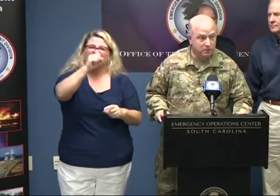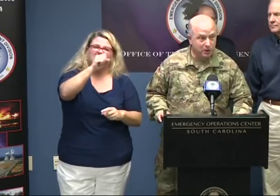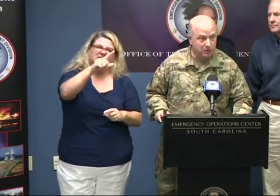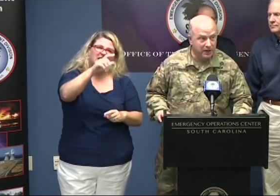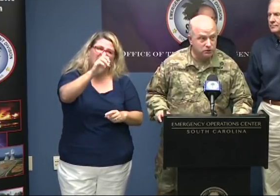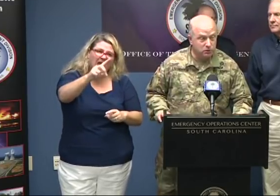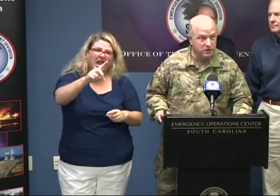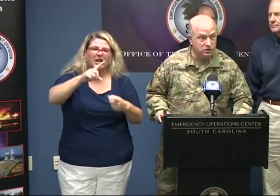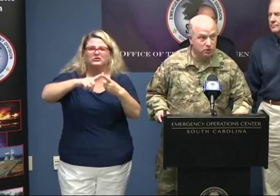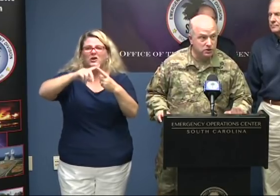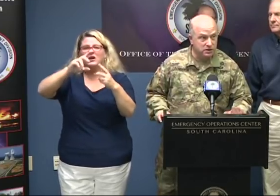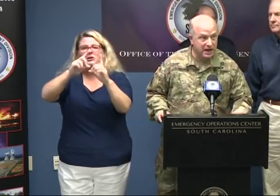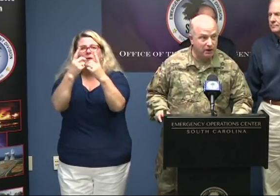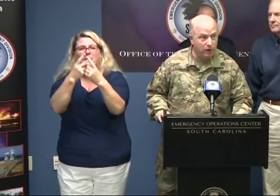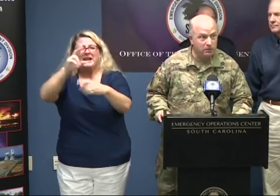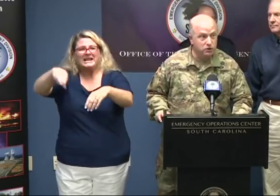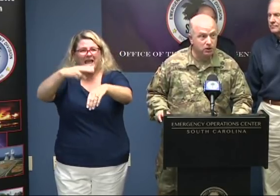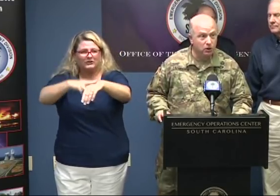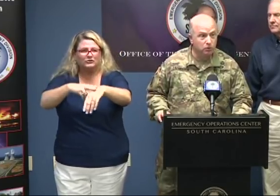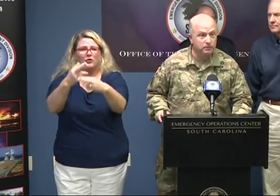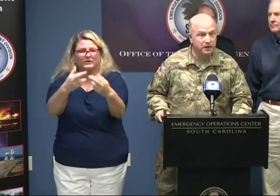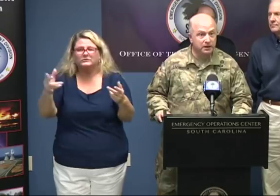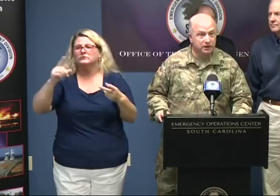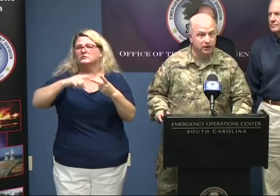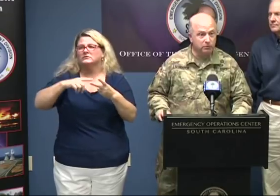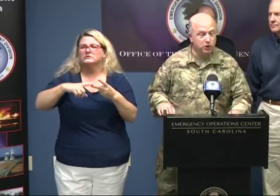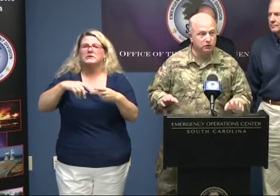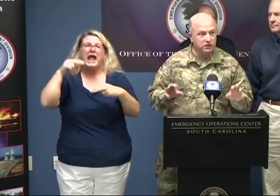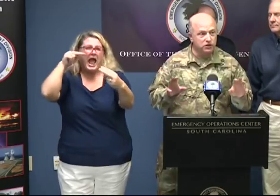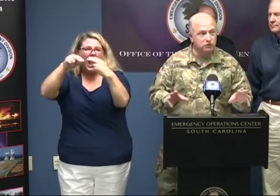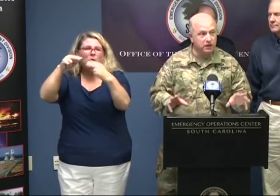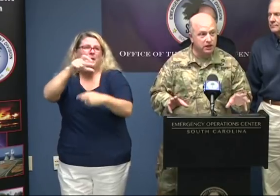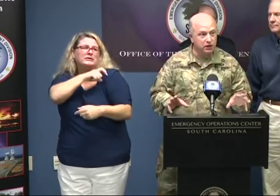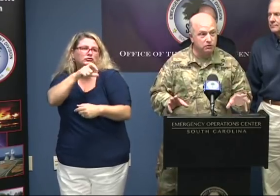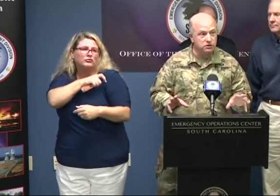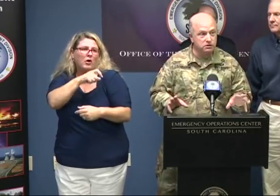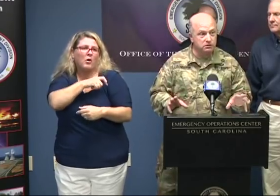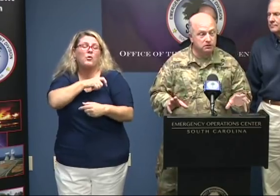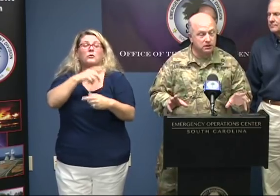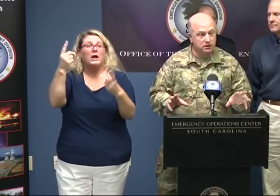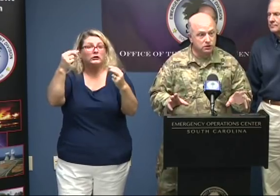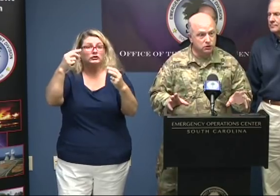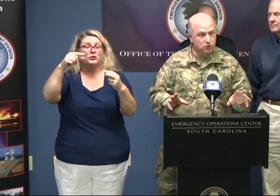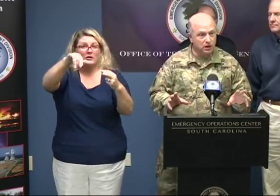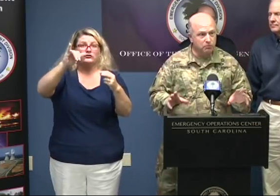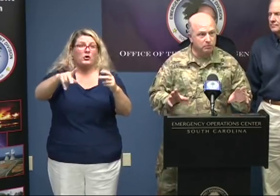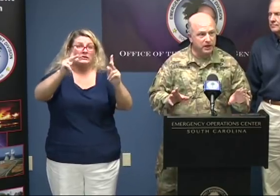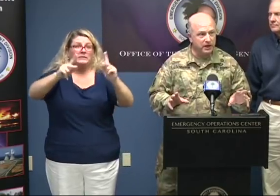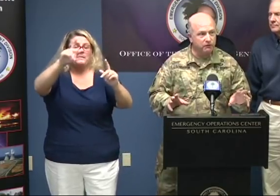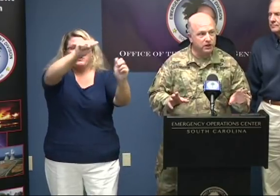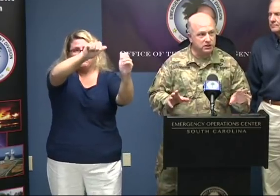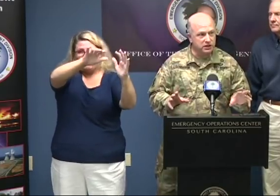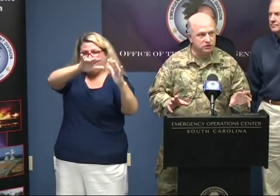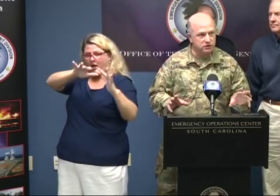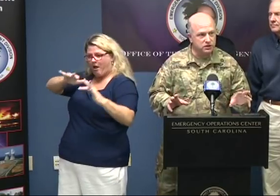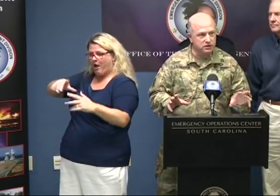Department of Natural Resources, highway patrol that are moving to the coast to prepare for contingencies.